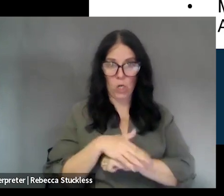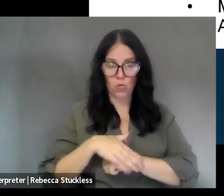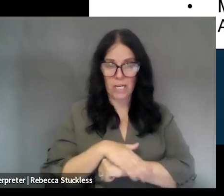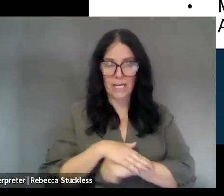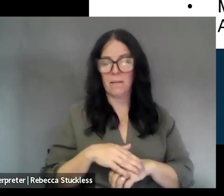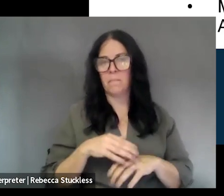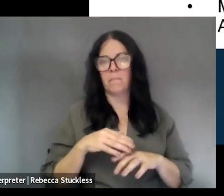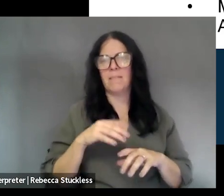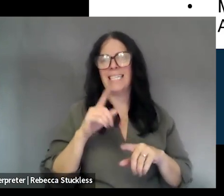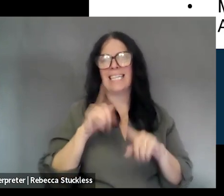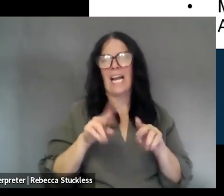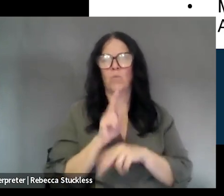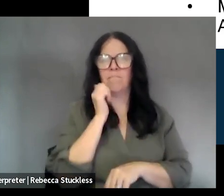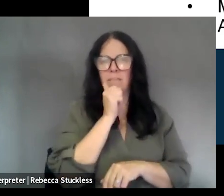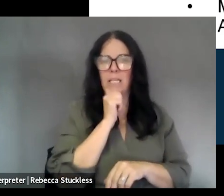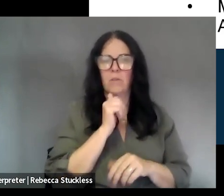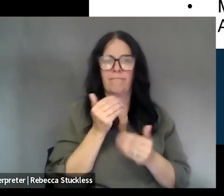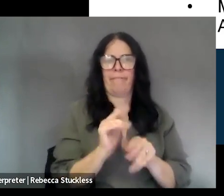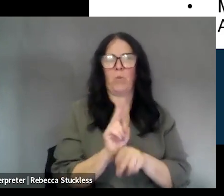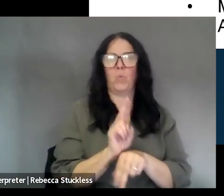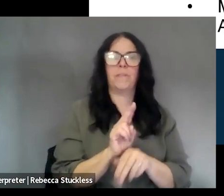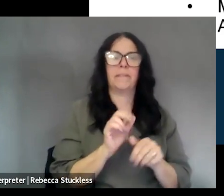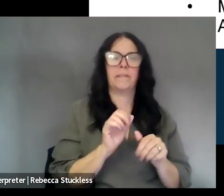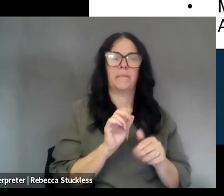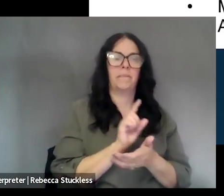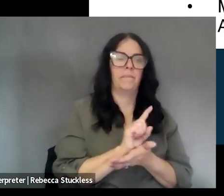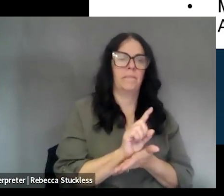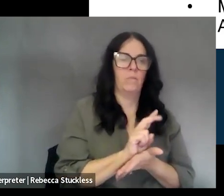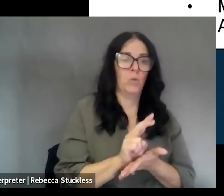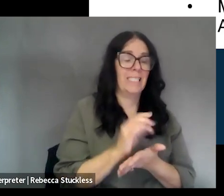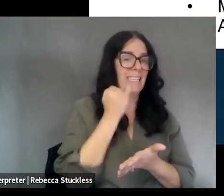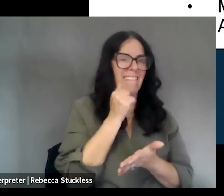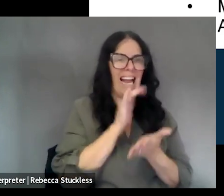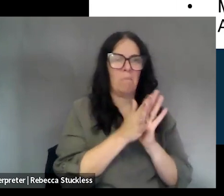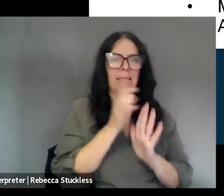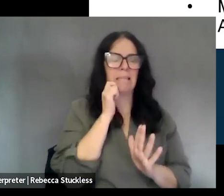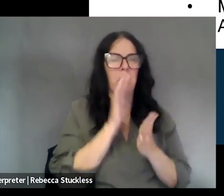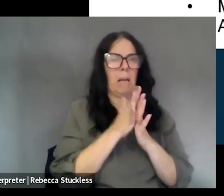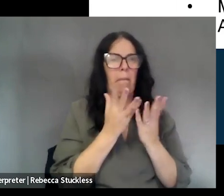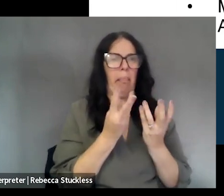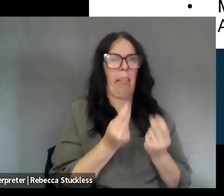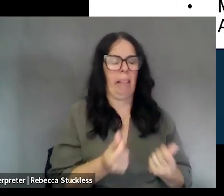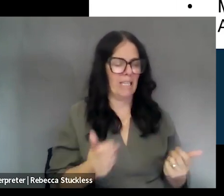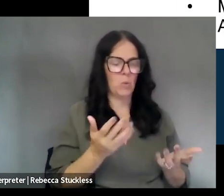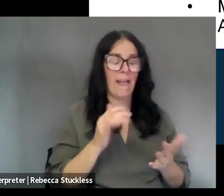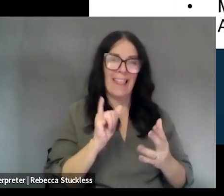right for two weeks, or that can also atrophy your skin. So, it's just it's a process.